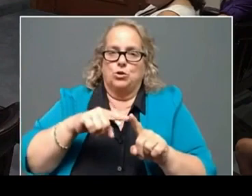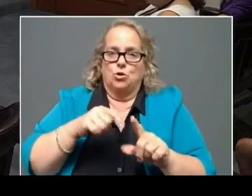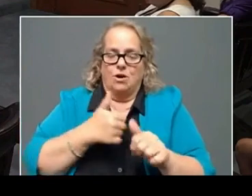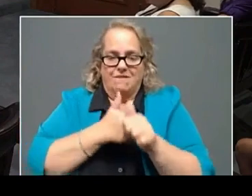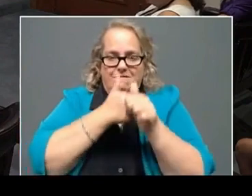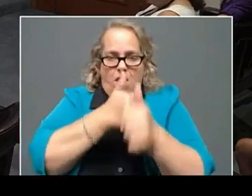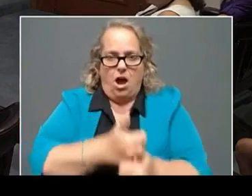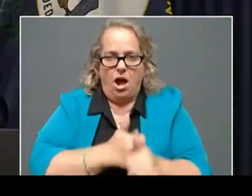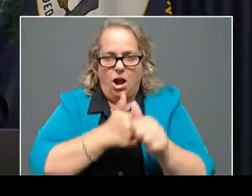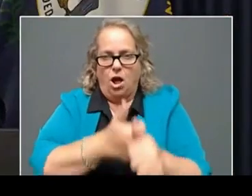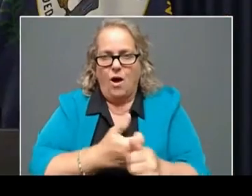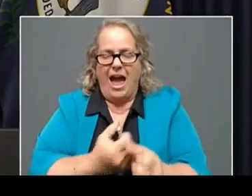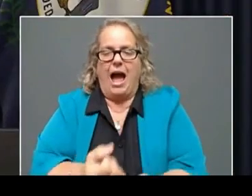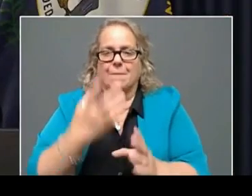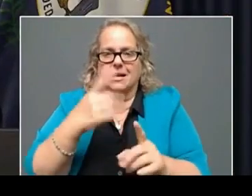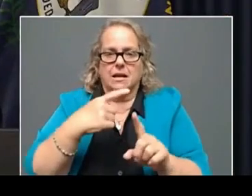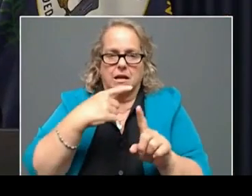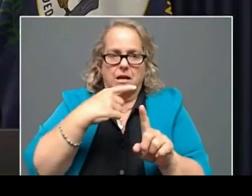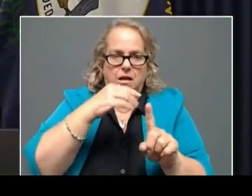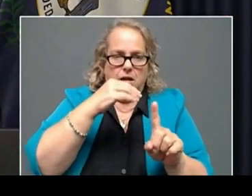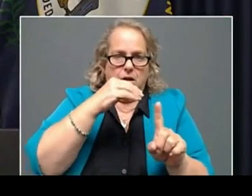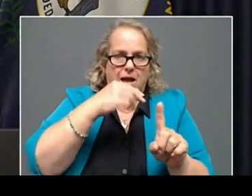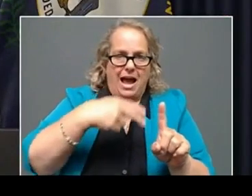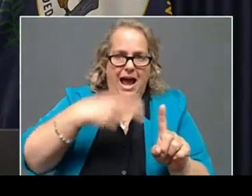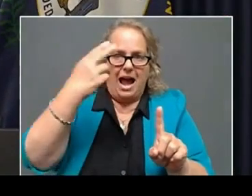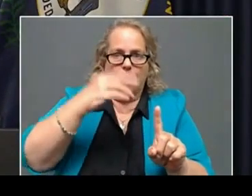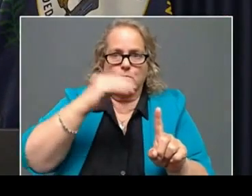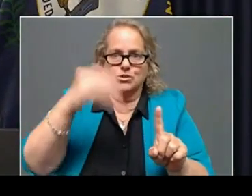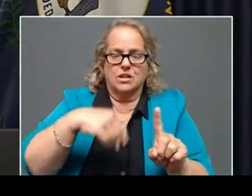to be able to tell you all of those are the delta variant. But what the experts